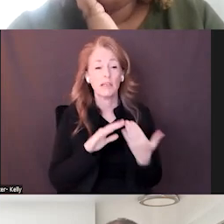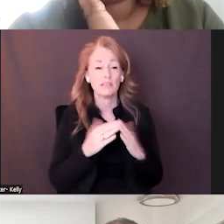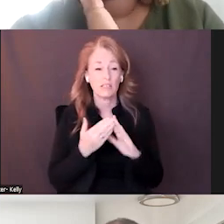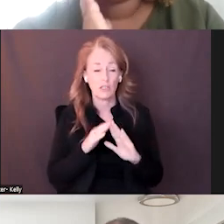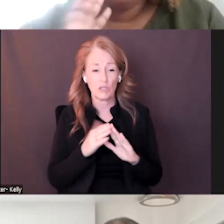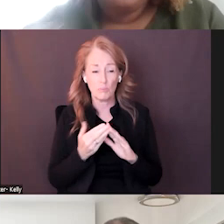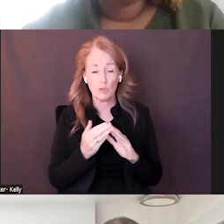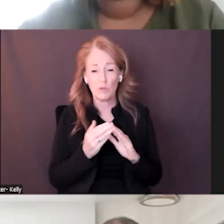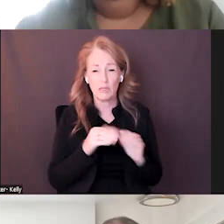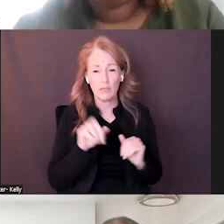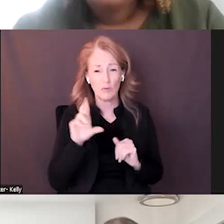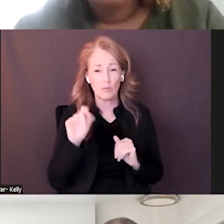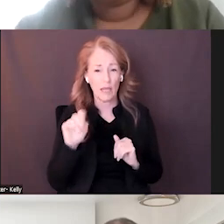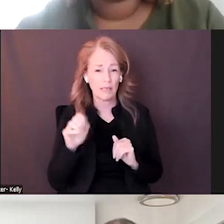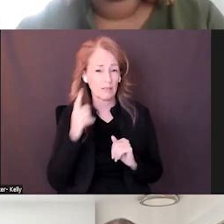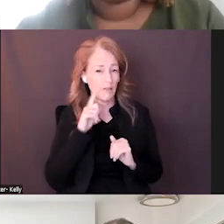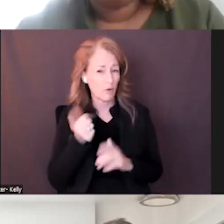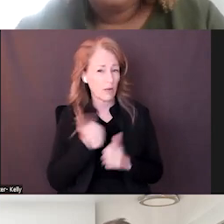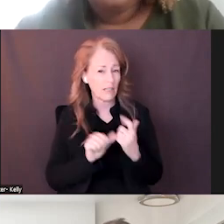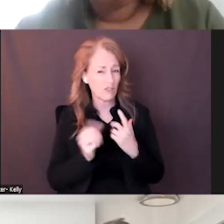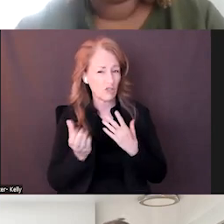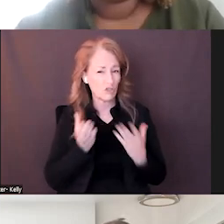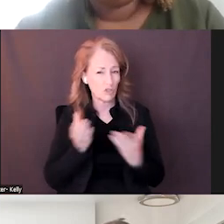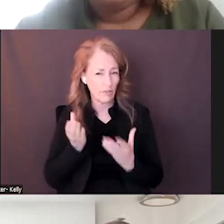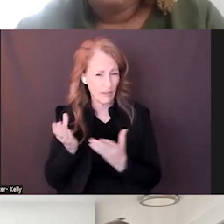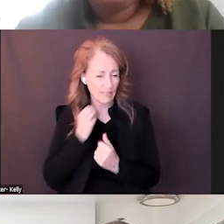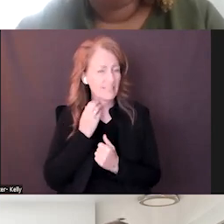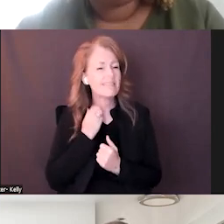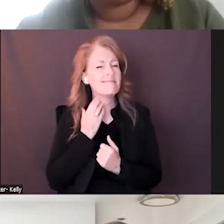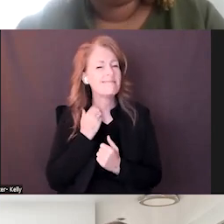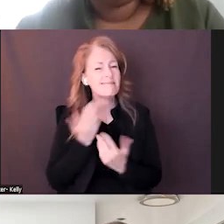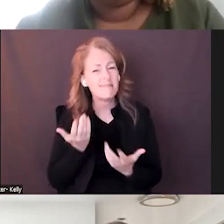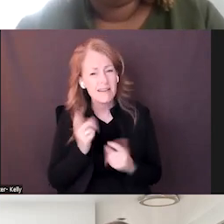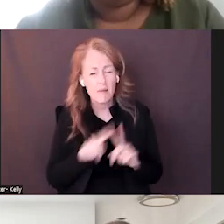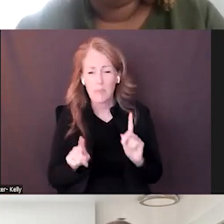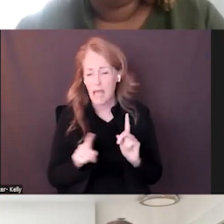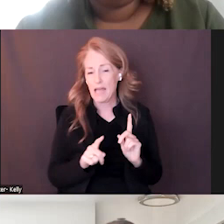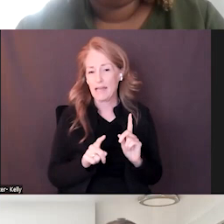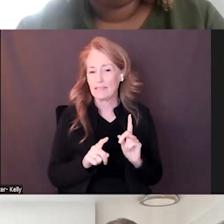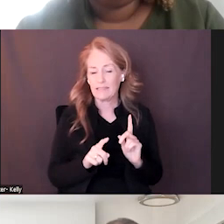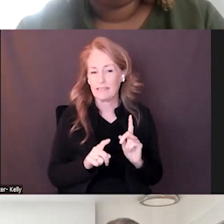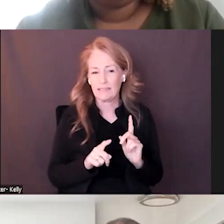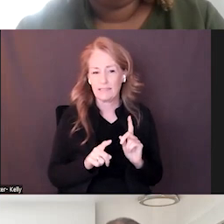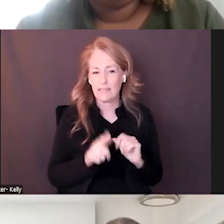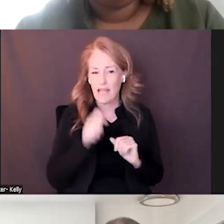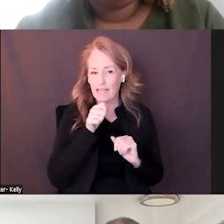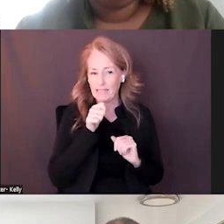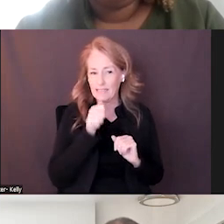FOR EACH SERVICE? BUT I DID NOT SAY SOMEONE STARTING AT THE CRISIS LINE.